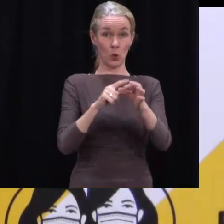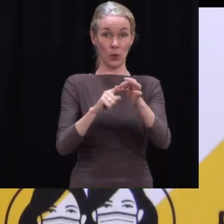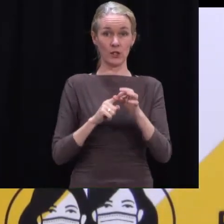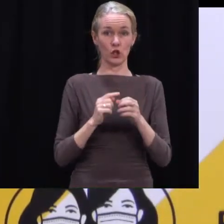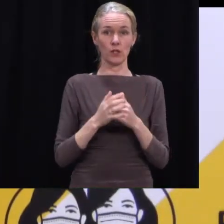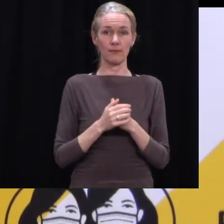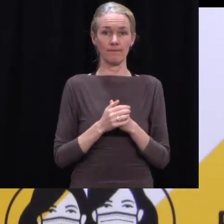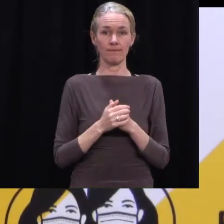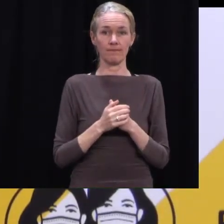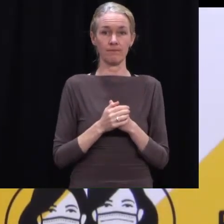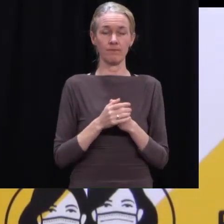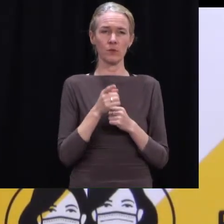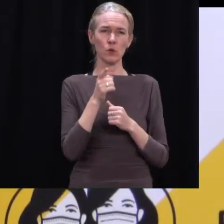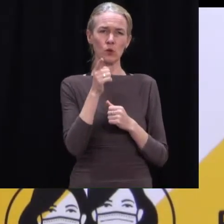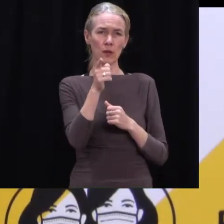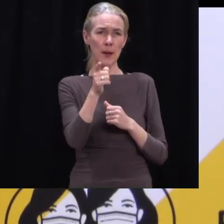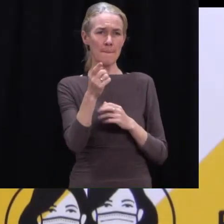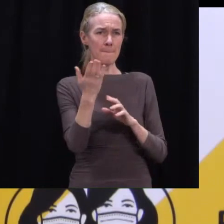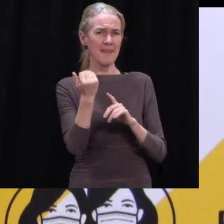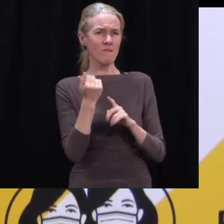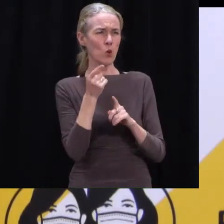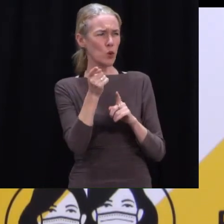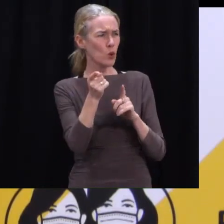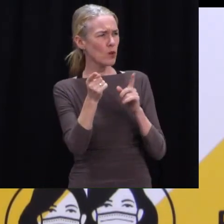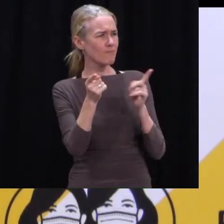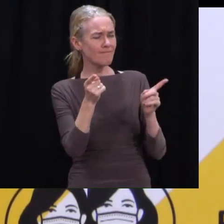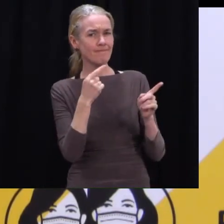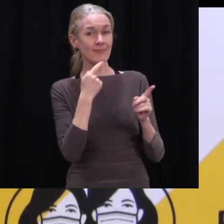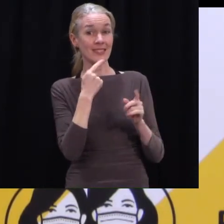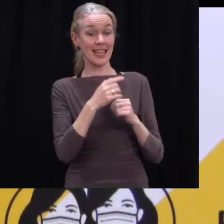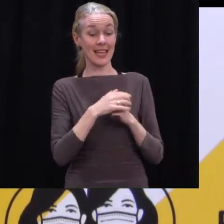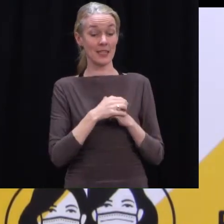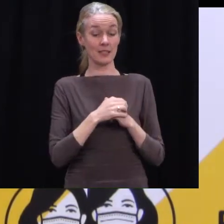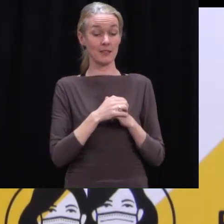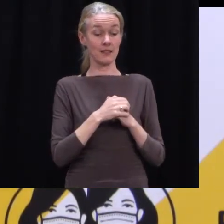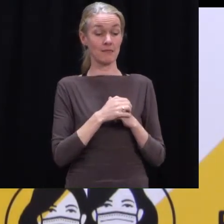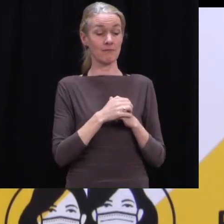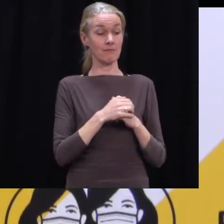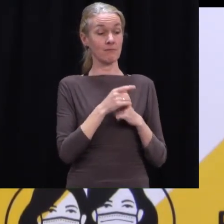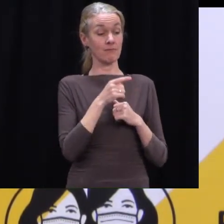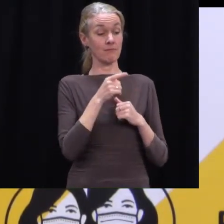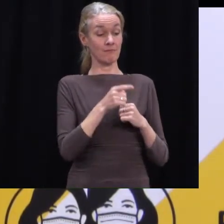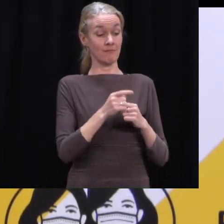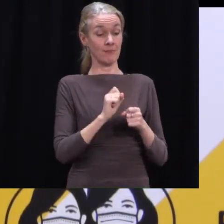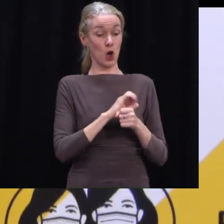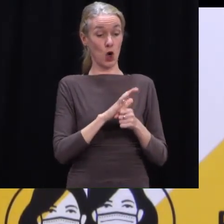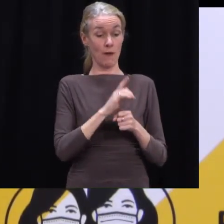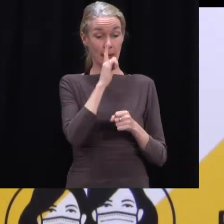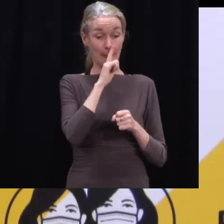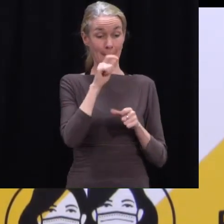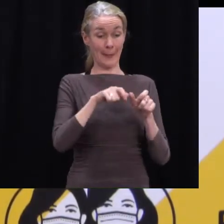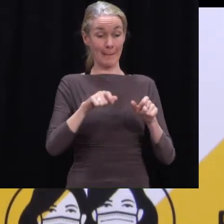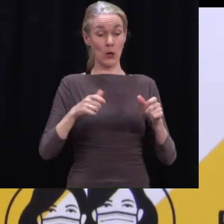remain absolutely cautious. Jessica? >> Do you have any